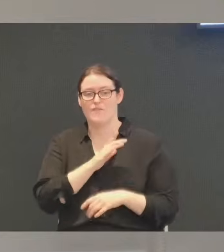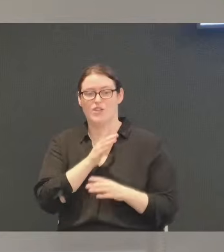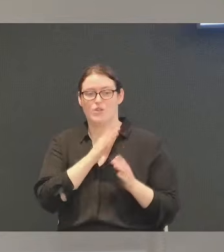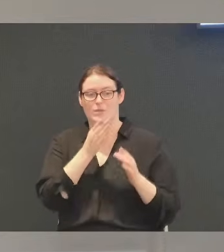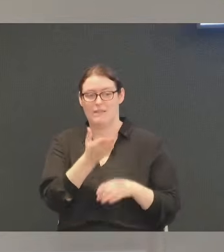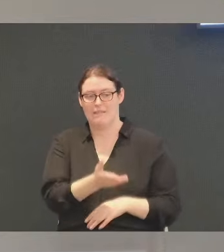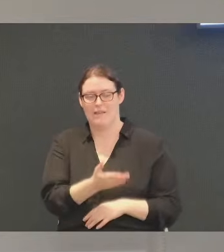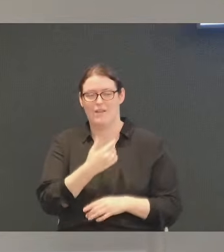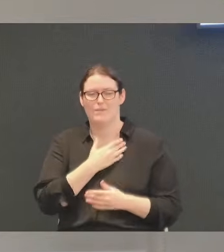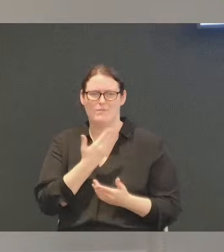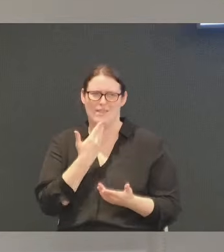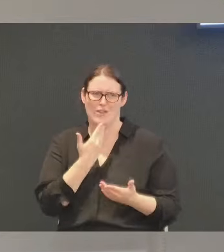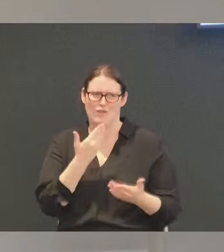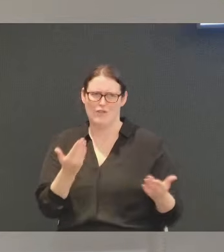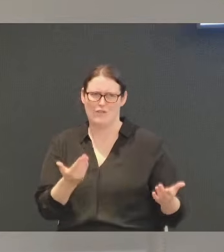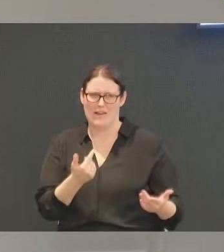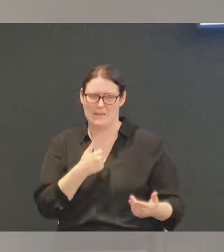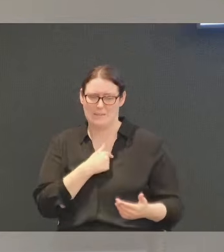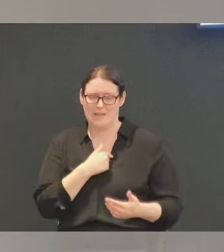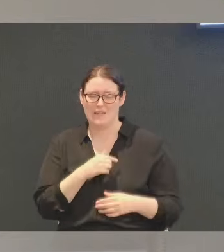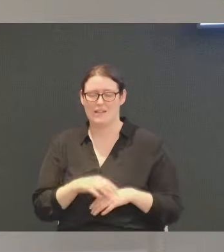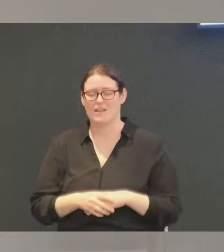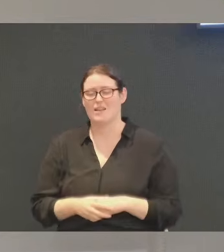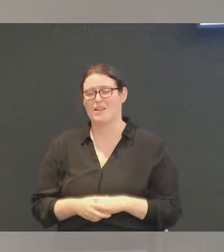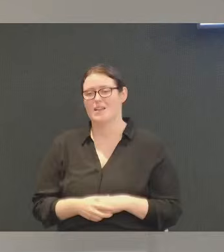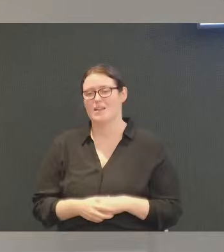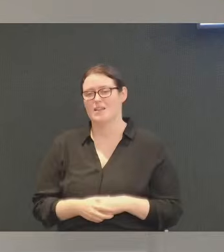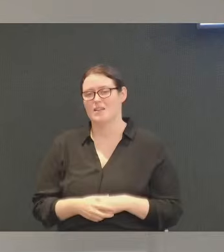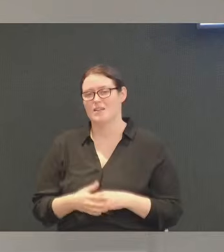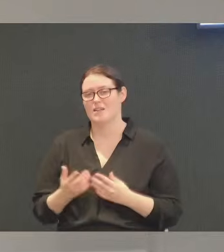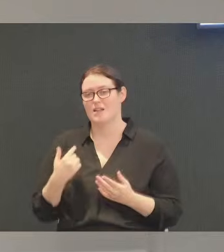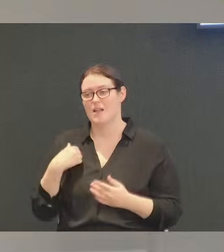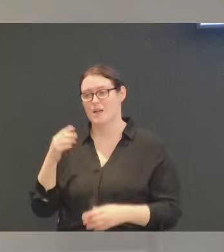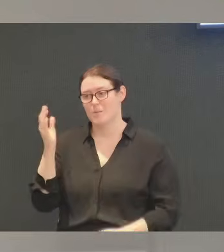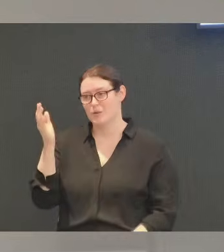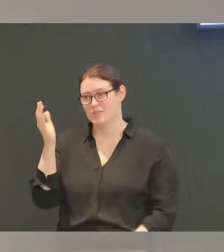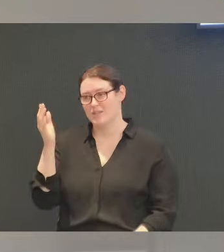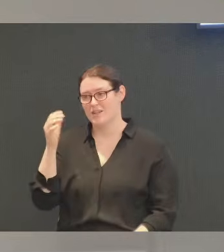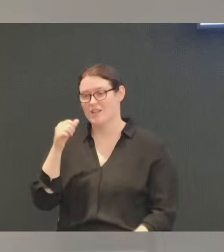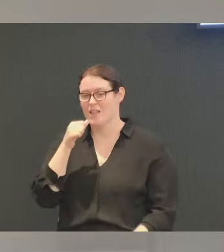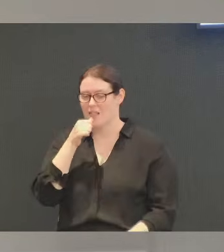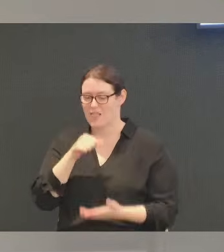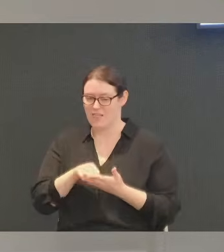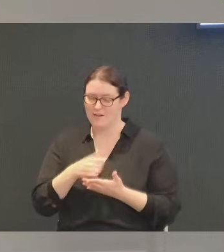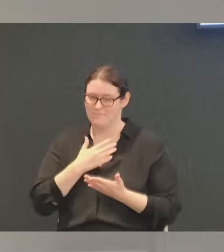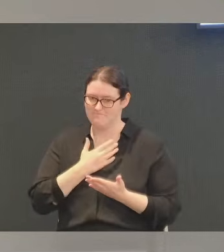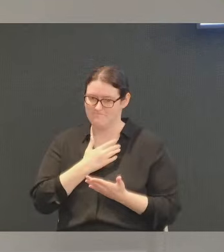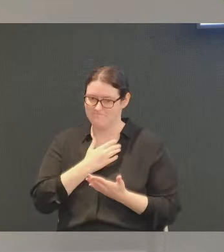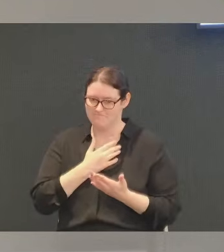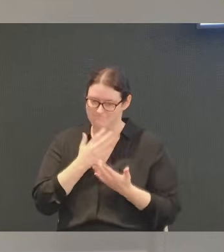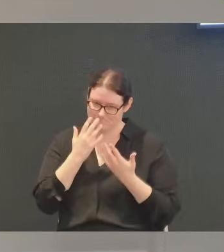them inviting me. And then I presented a letter of condolence to the family of the late Sheriff